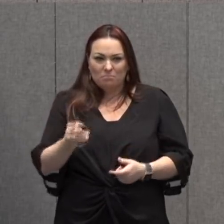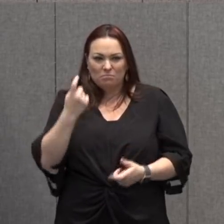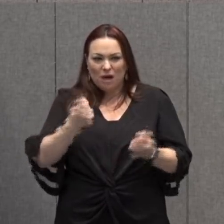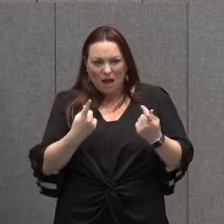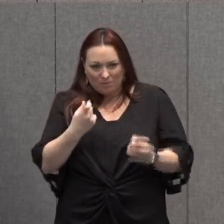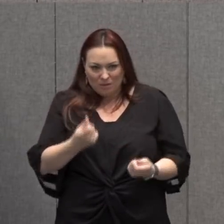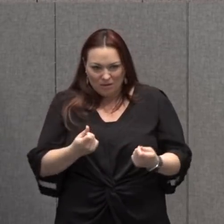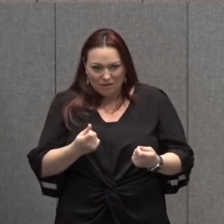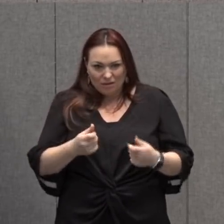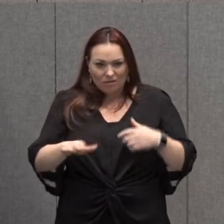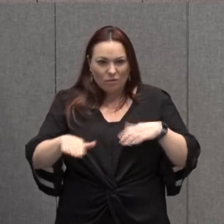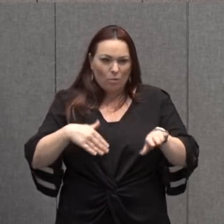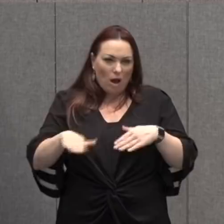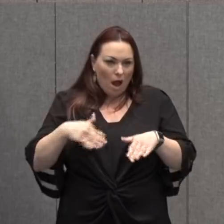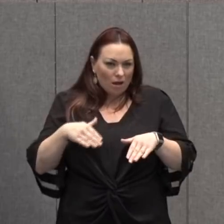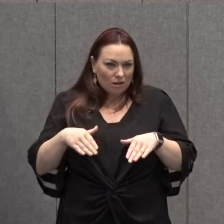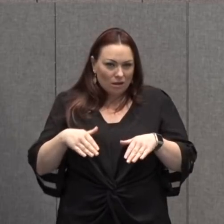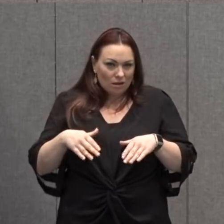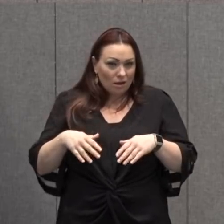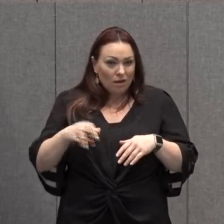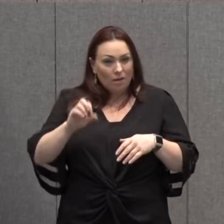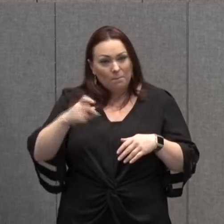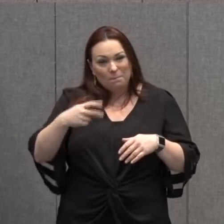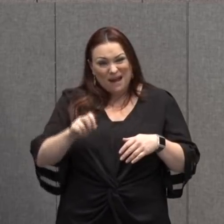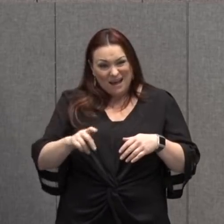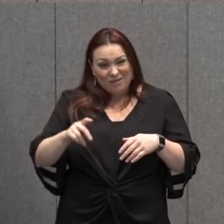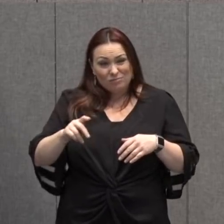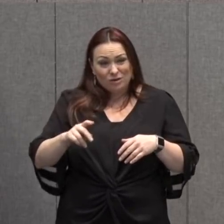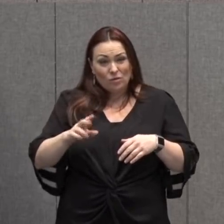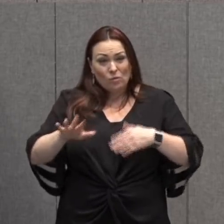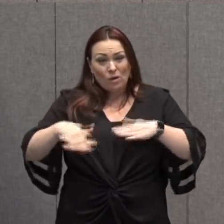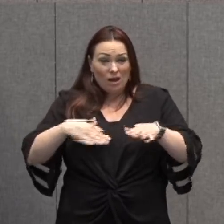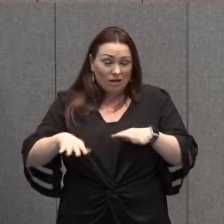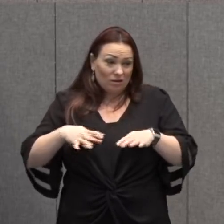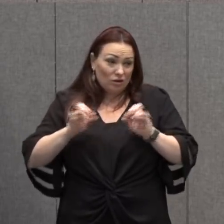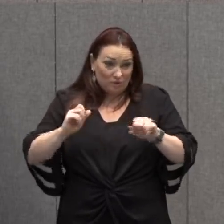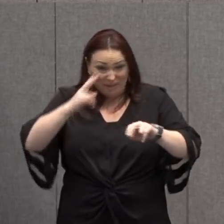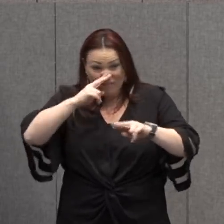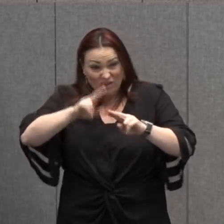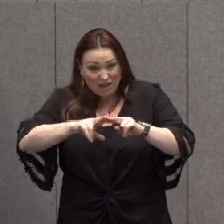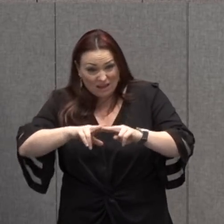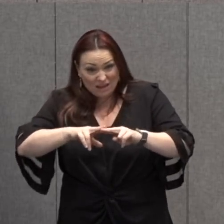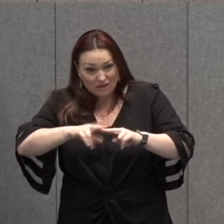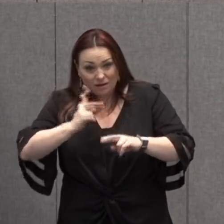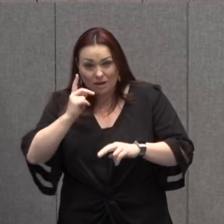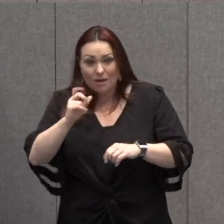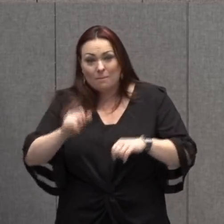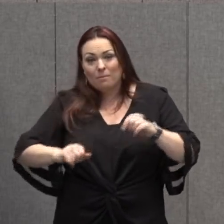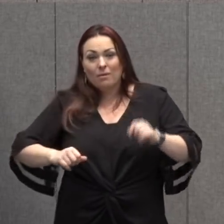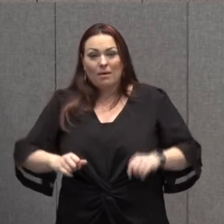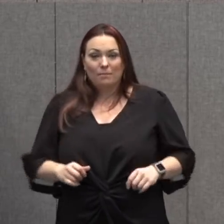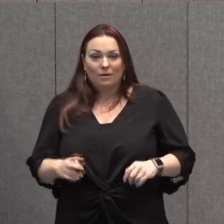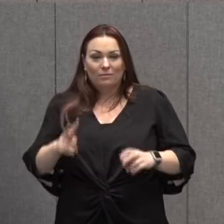I don't know, a pop walk sounds like it could be a fun thing. - I know, it could, okay. - Maybe we should invent it. What would a pop walk look like? It's pop, I don't know, okay,